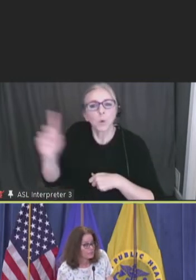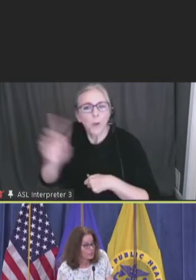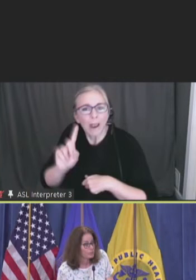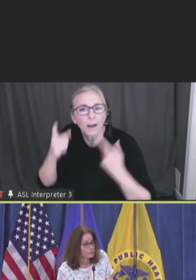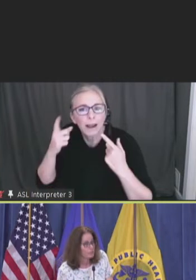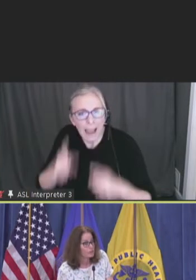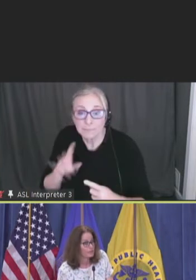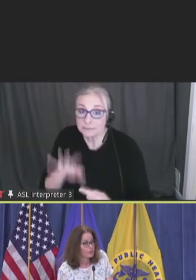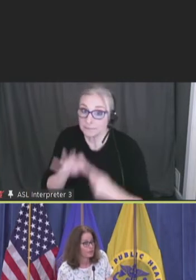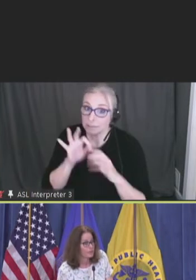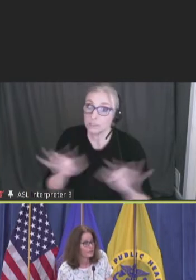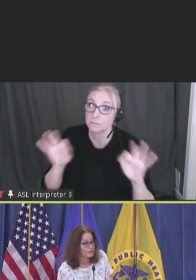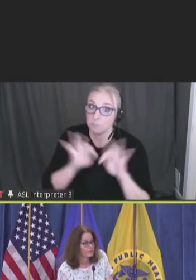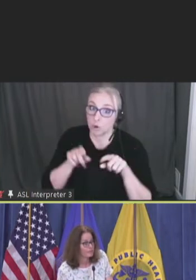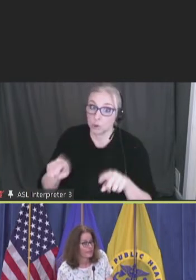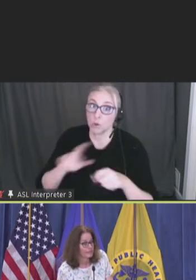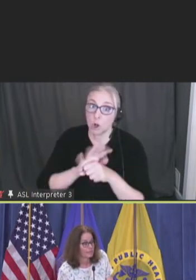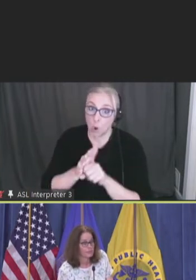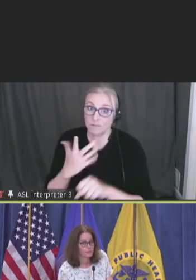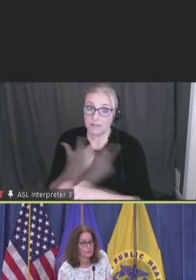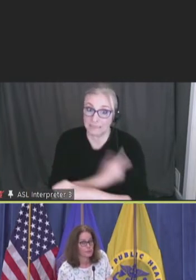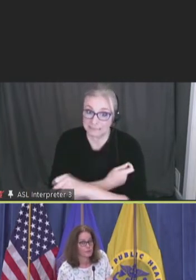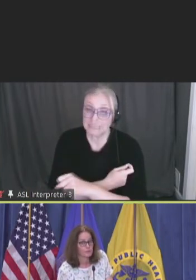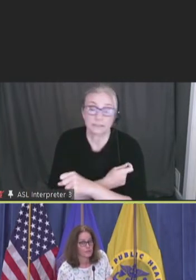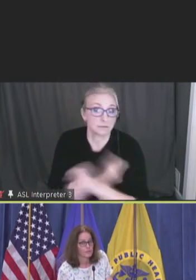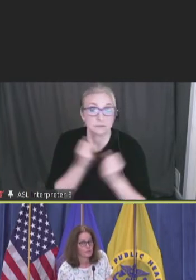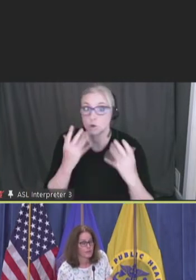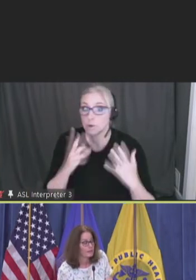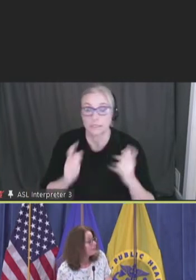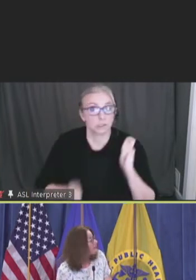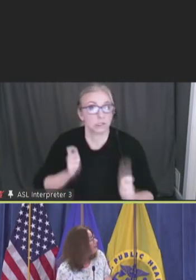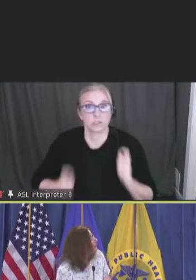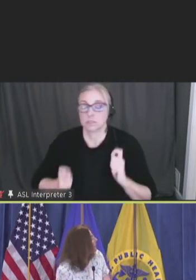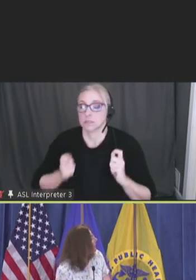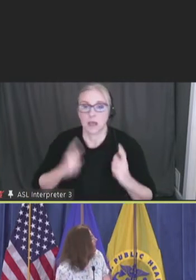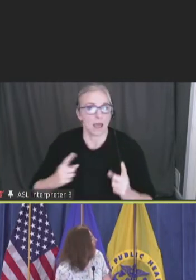especially important during the COVID-19 pandemic when there's so many new changes that happened.